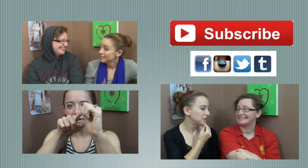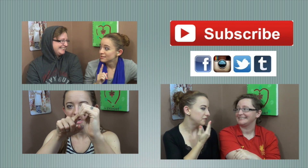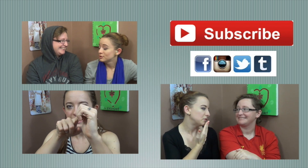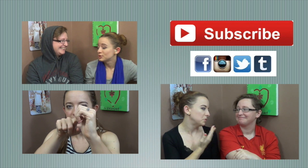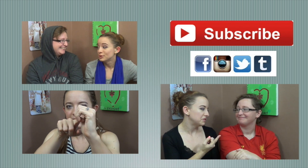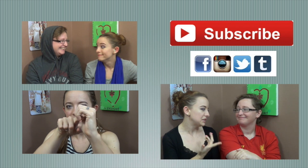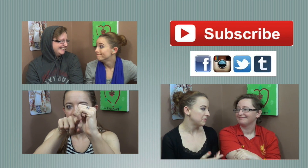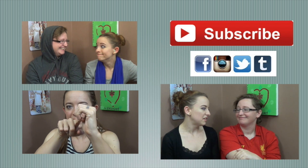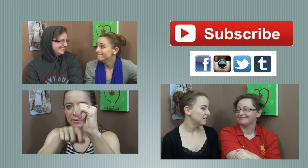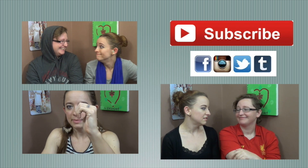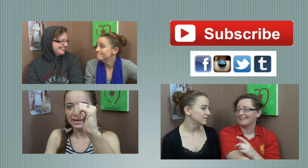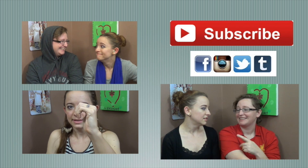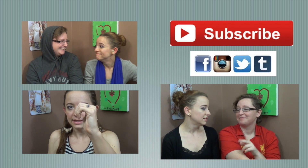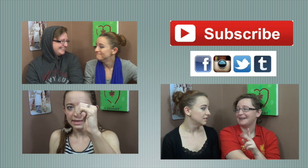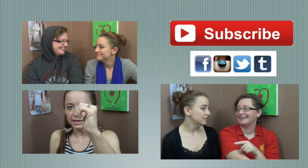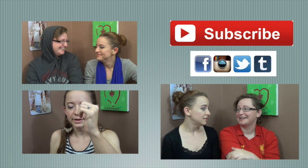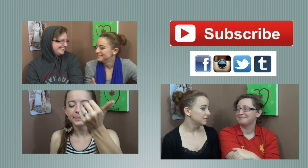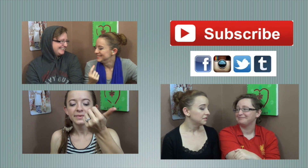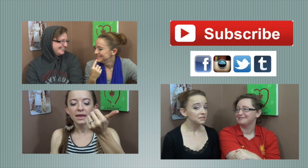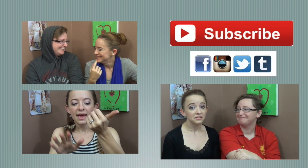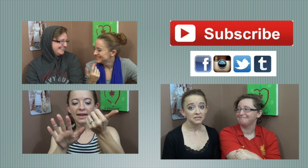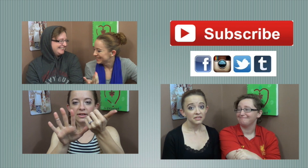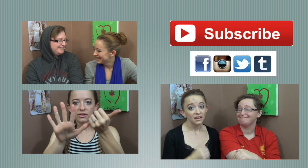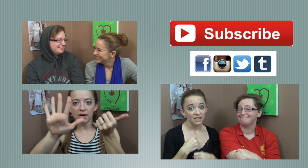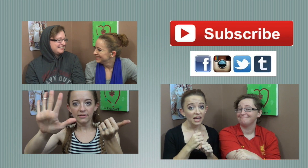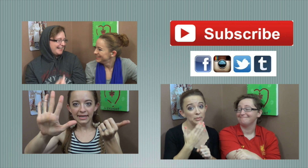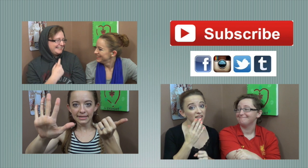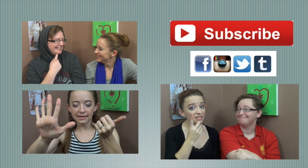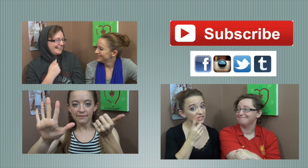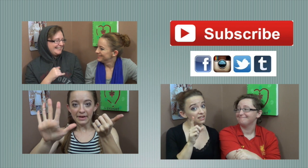you like good food or something. Jenna: You gotta pay up!